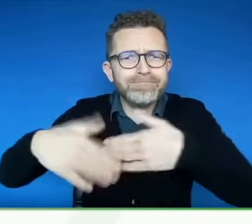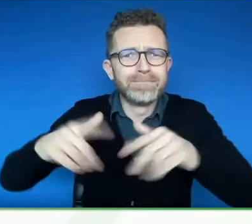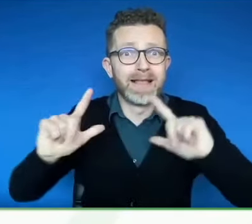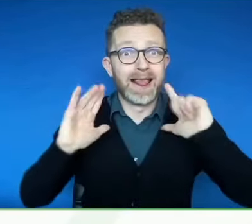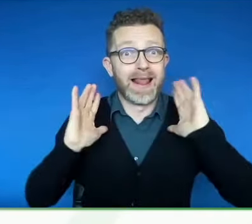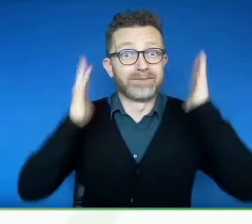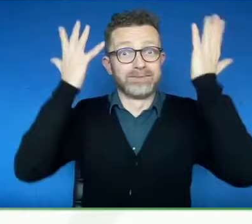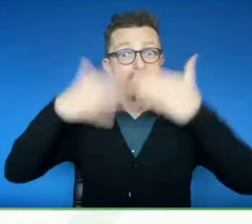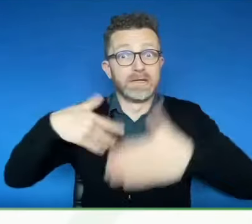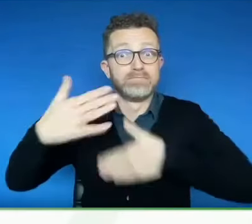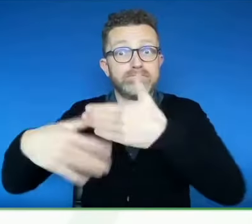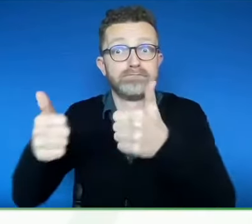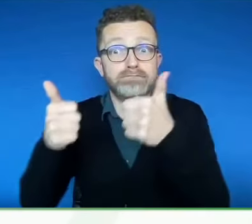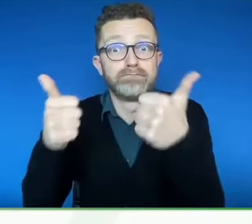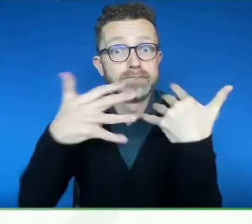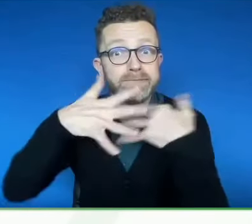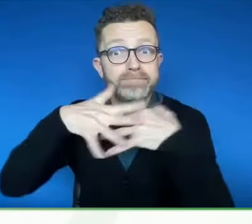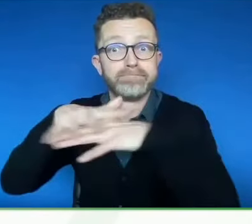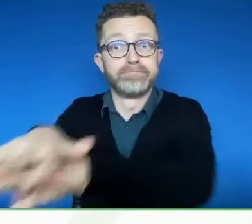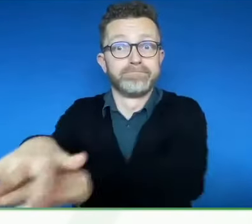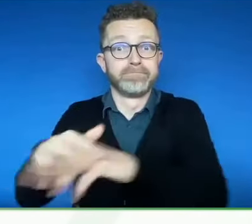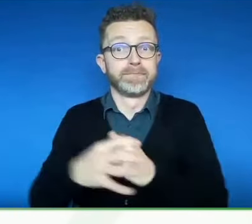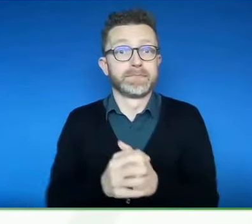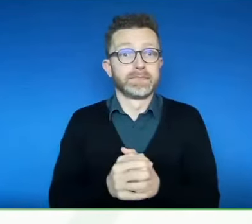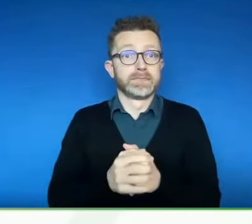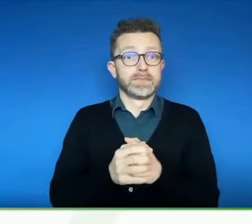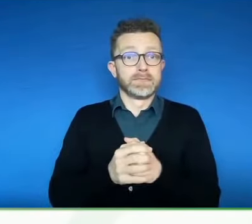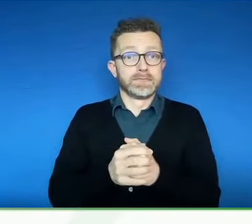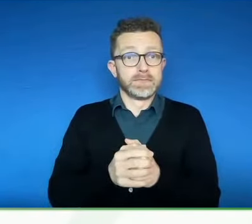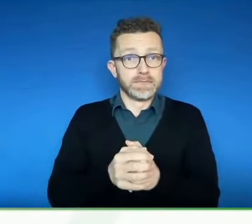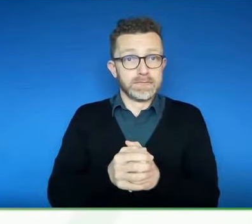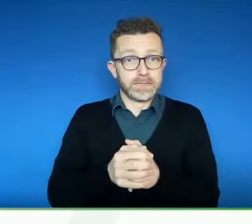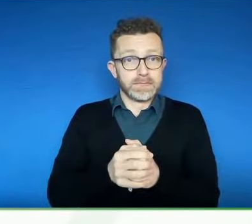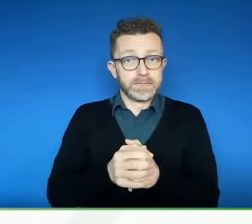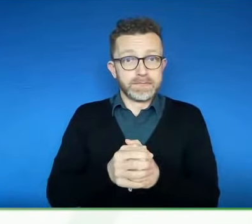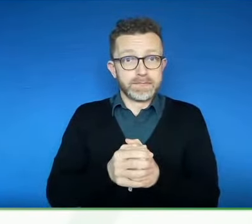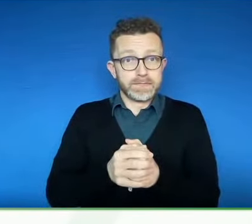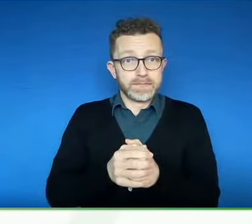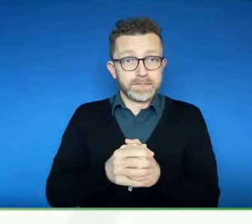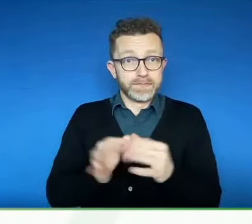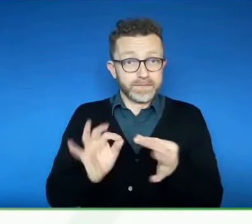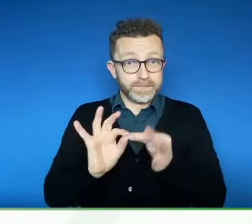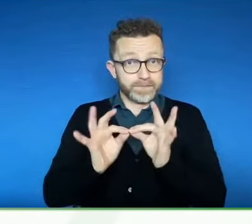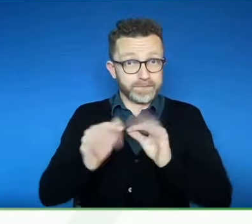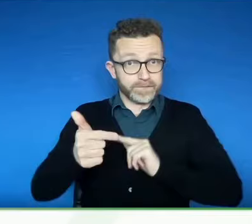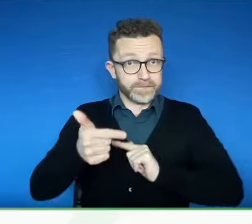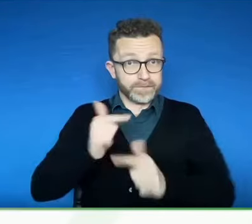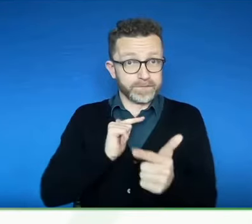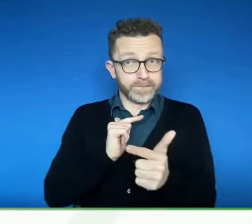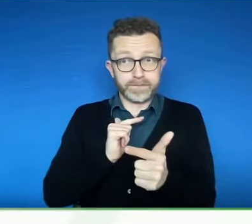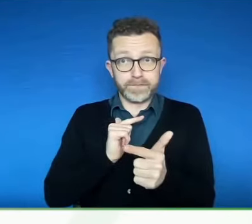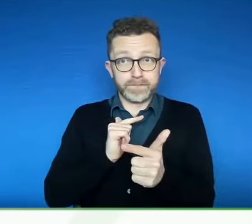persons with disability, survivors of institutions and those at risk